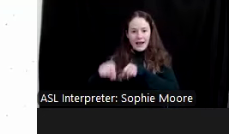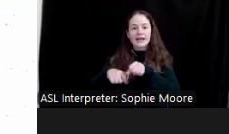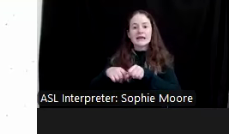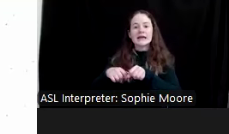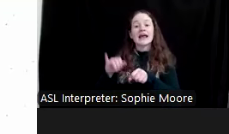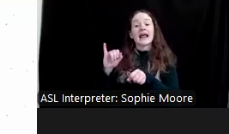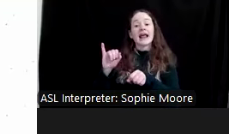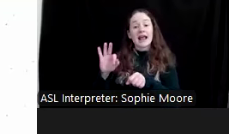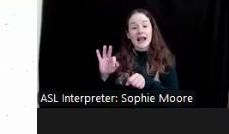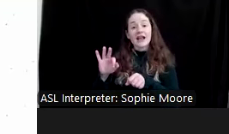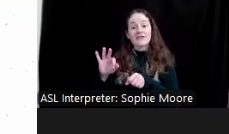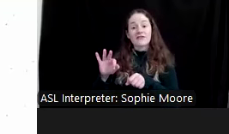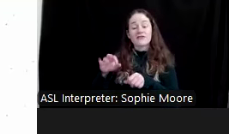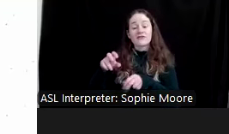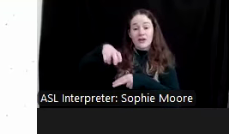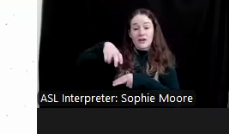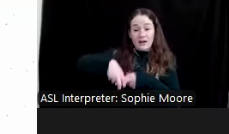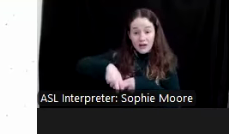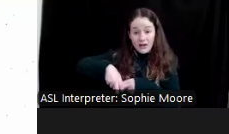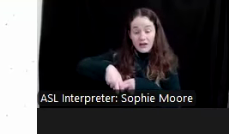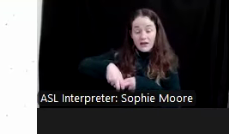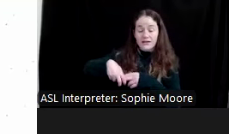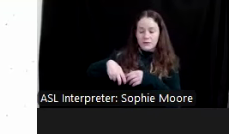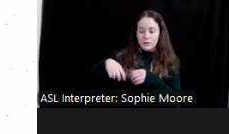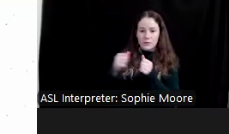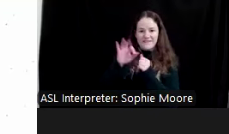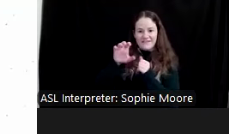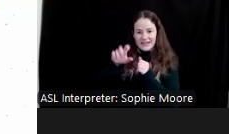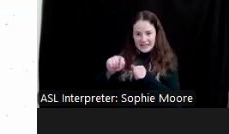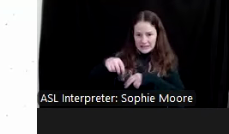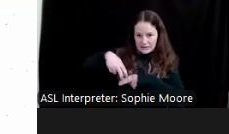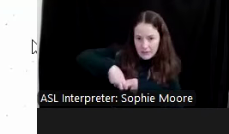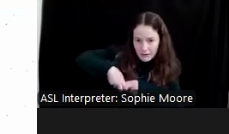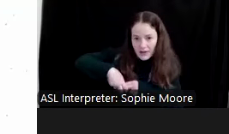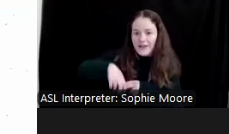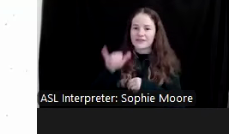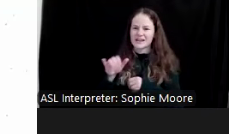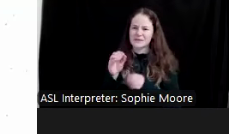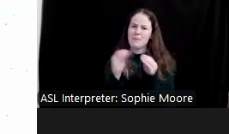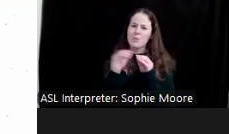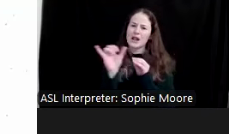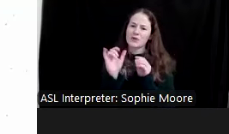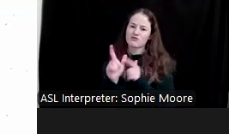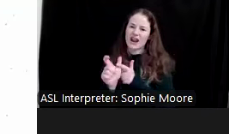That's racing like running. So, there's two different types of wheelchair racing. But Dave has participated in